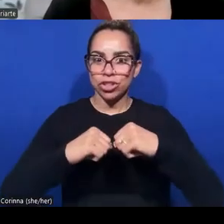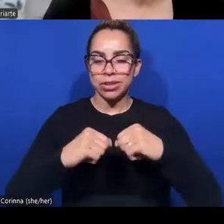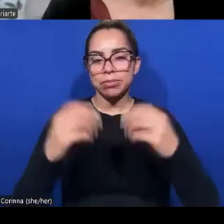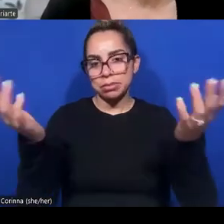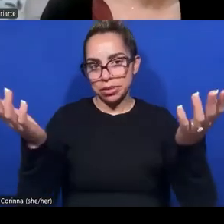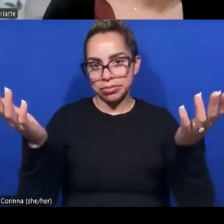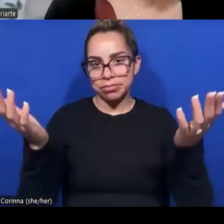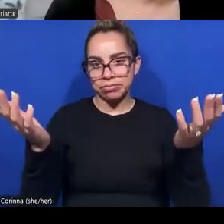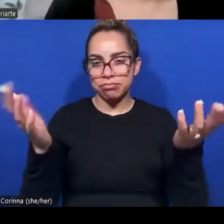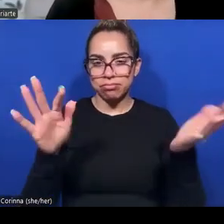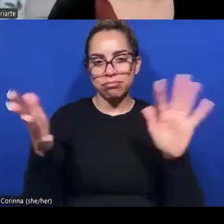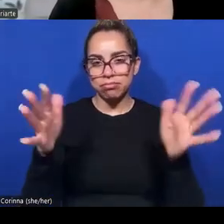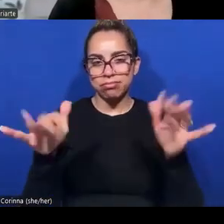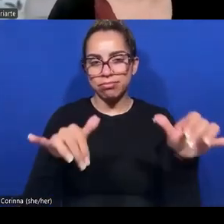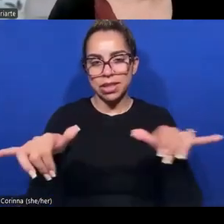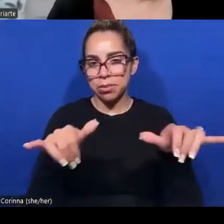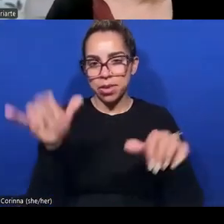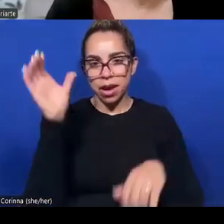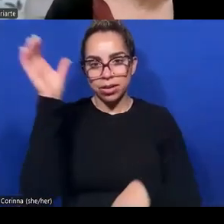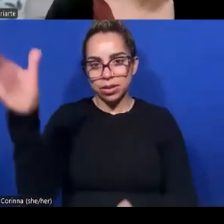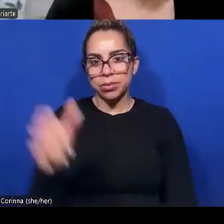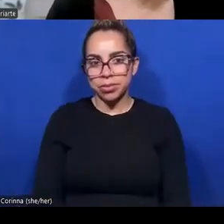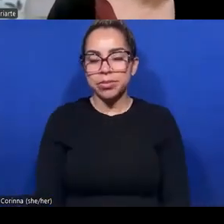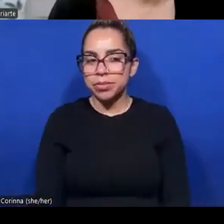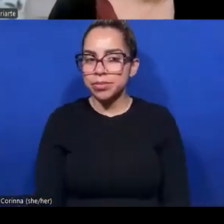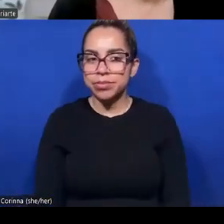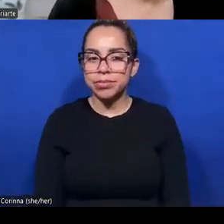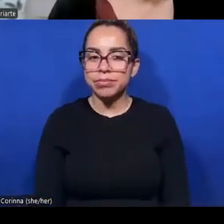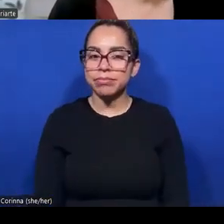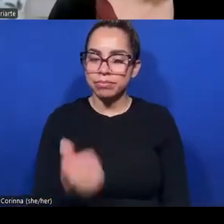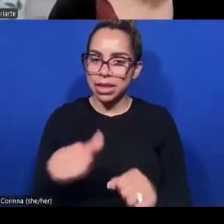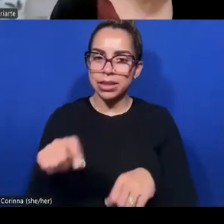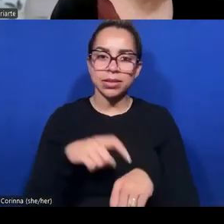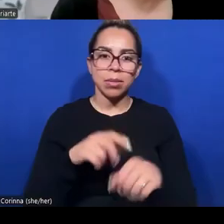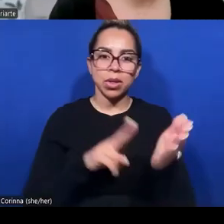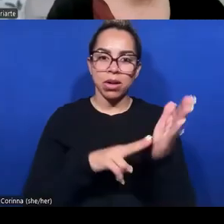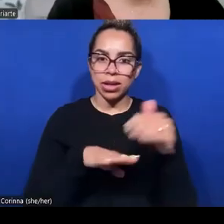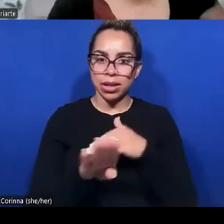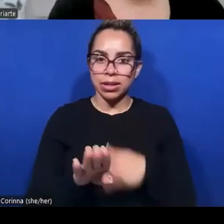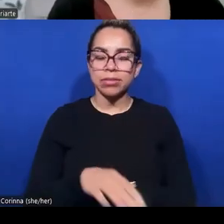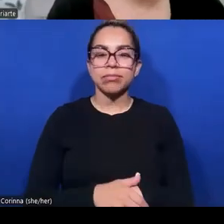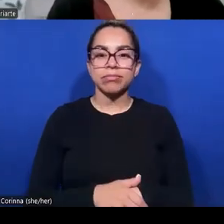pretty much that's you know, you're going to be doing that every time you log in to your account to look at your balance,